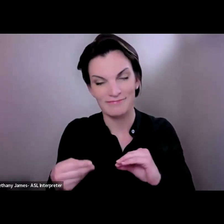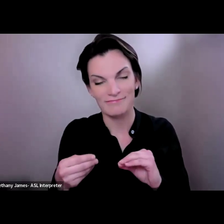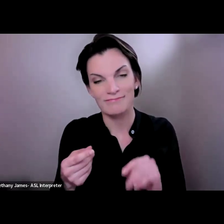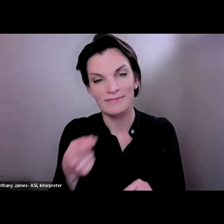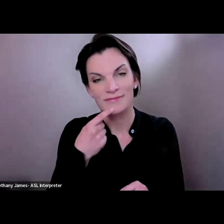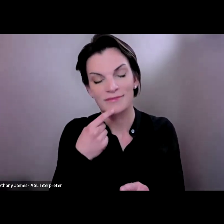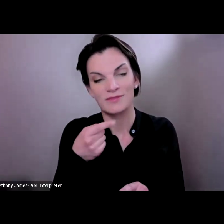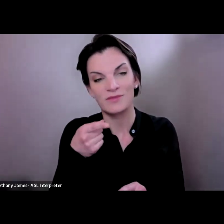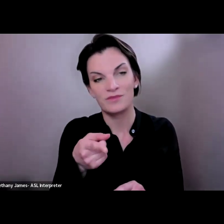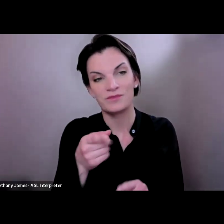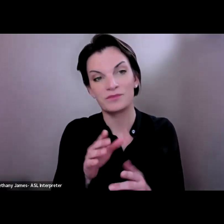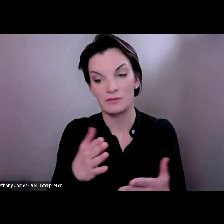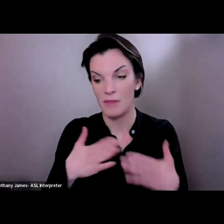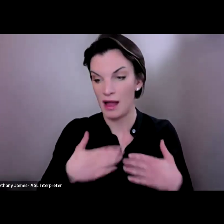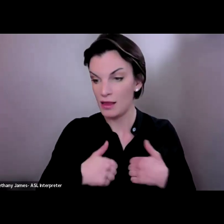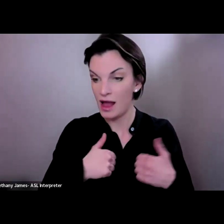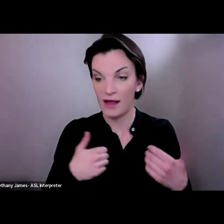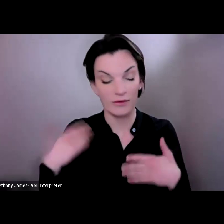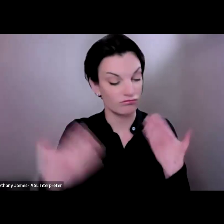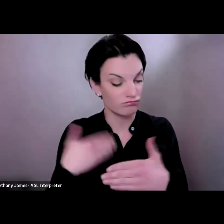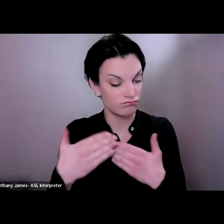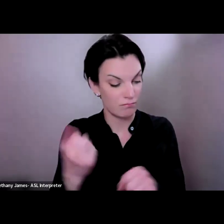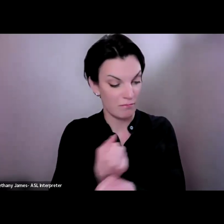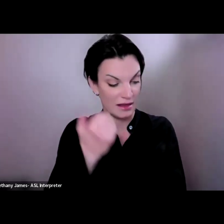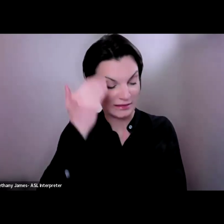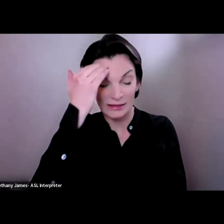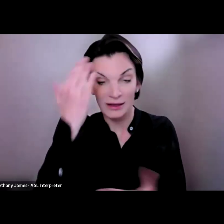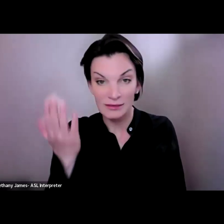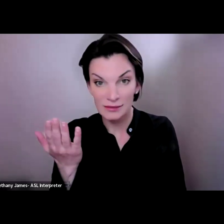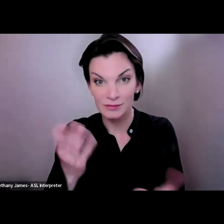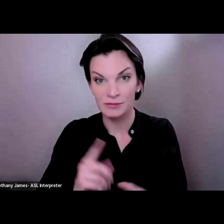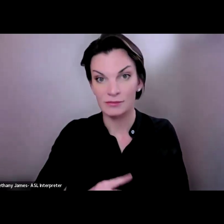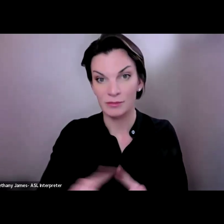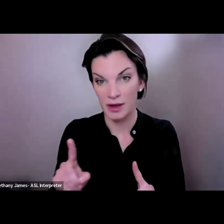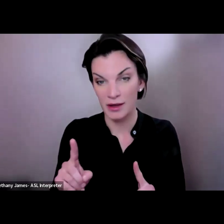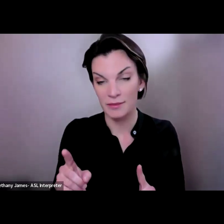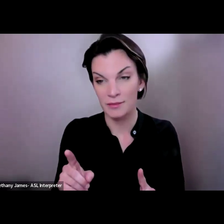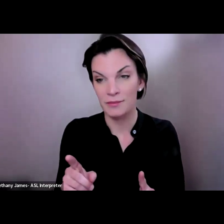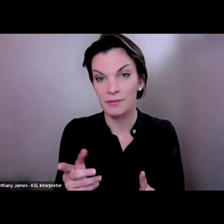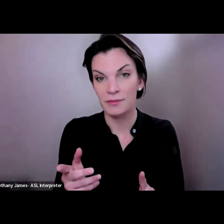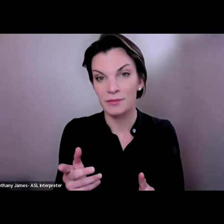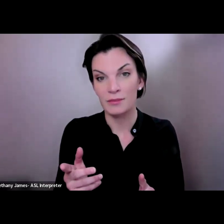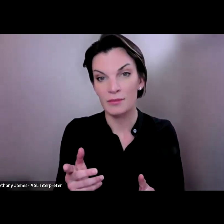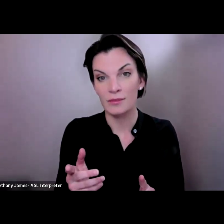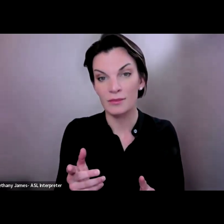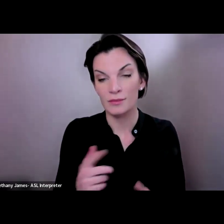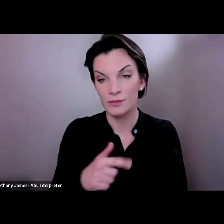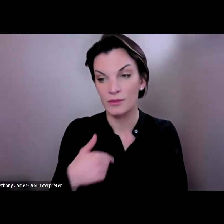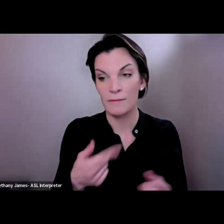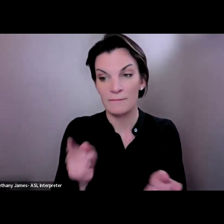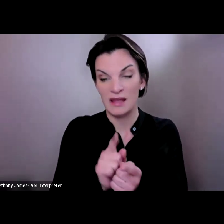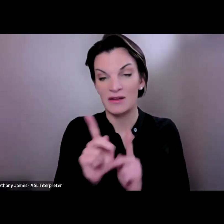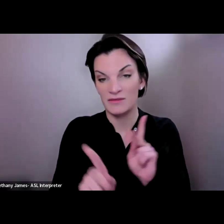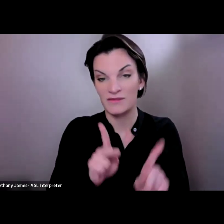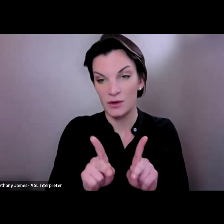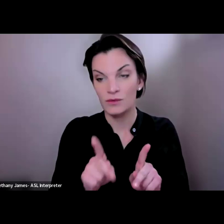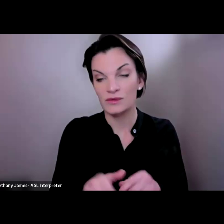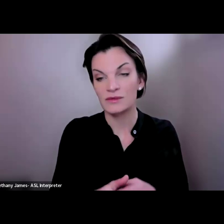the context of their experiences. Often when we meet folks who seem like